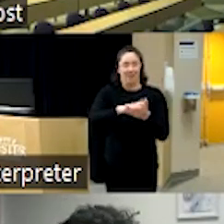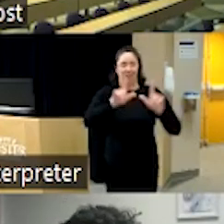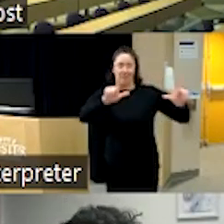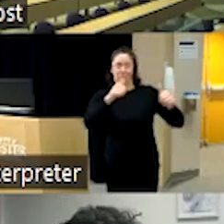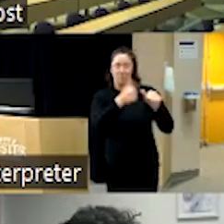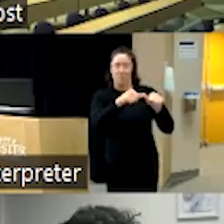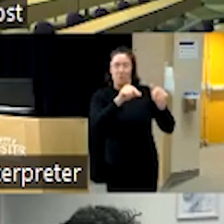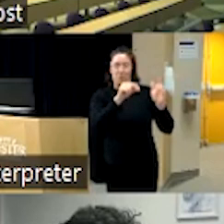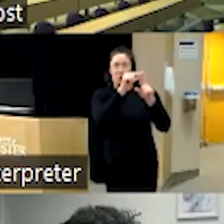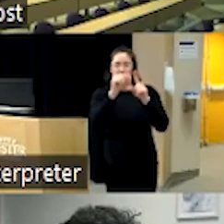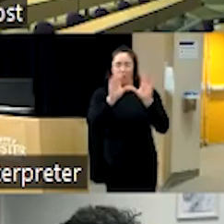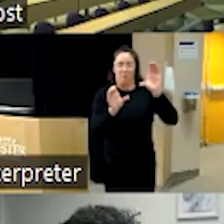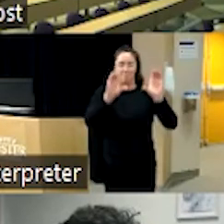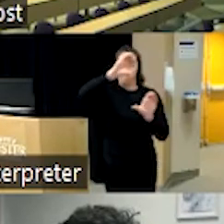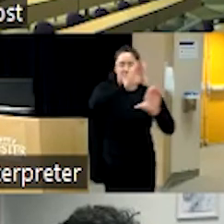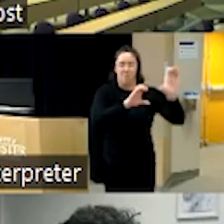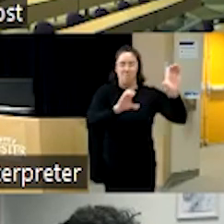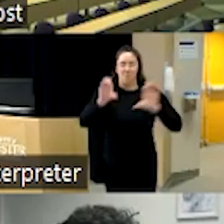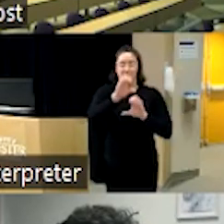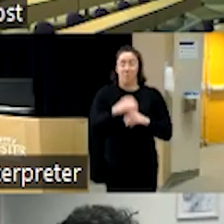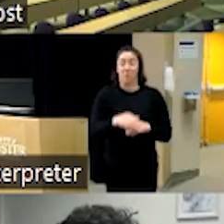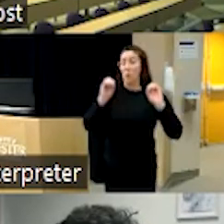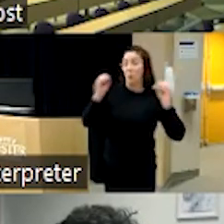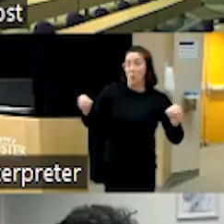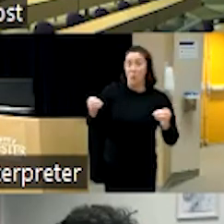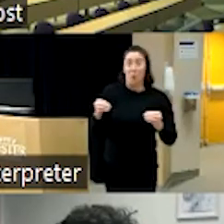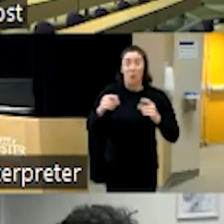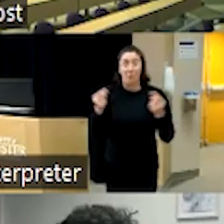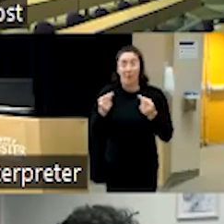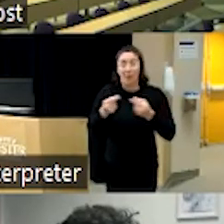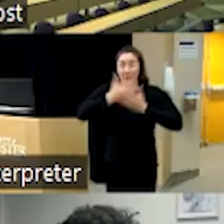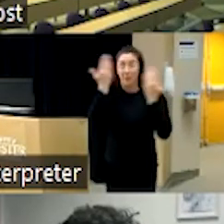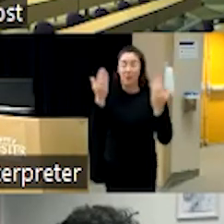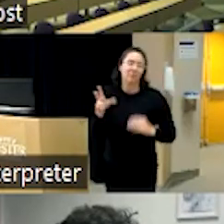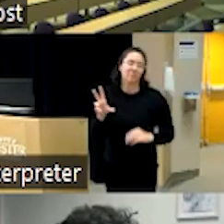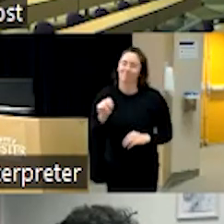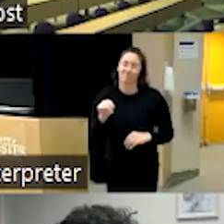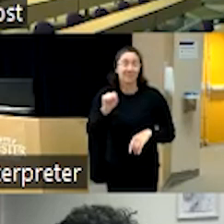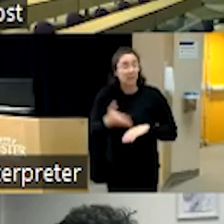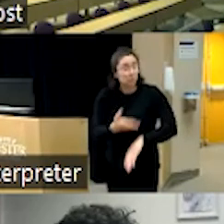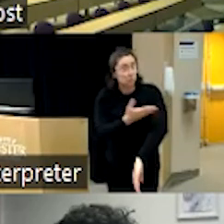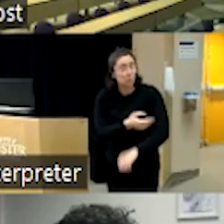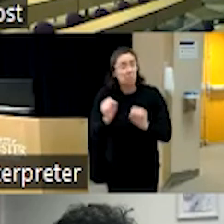um so there will be no painlessness we can improve things but we are not we don't do wonders